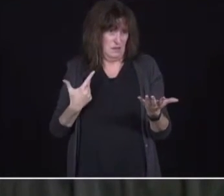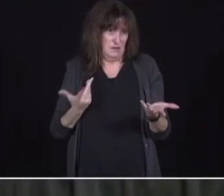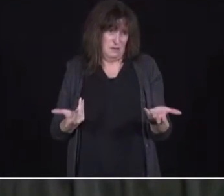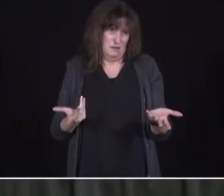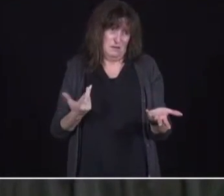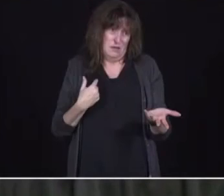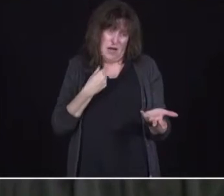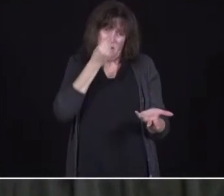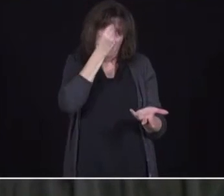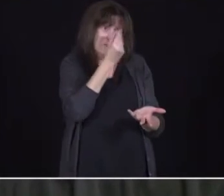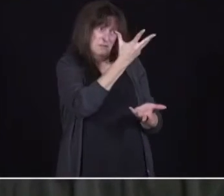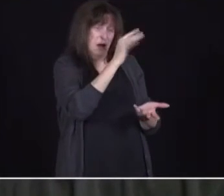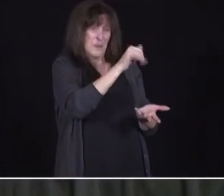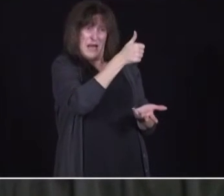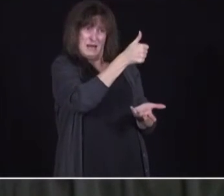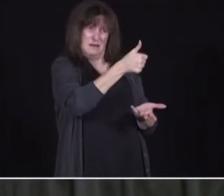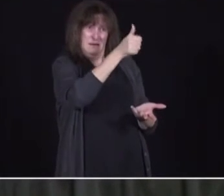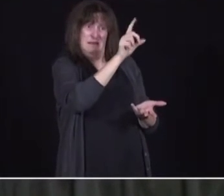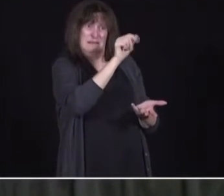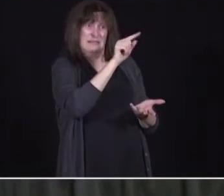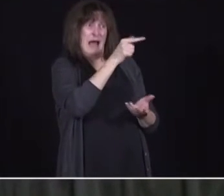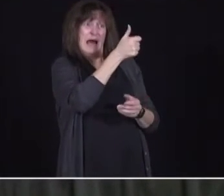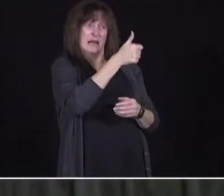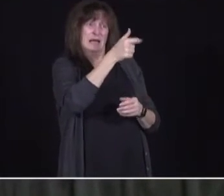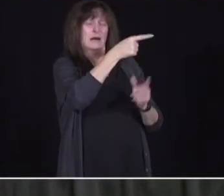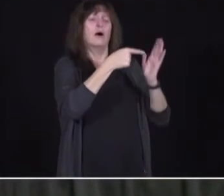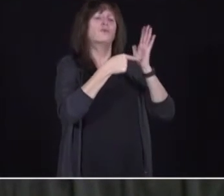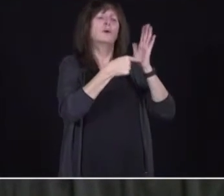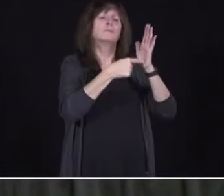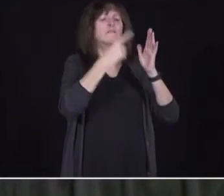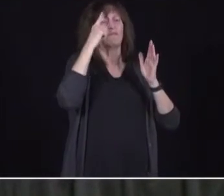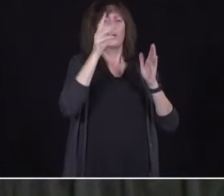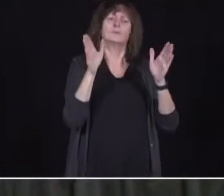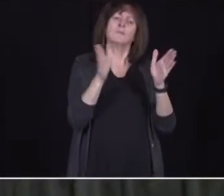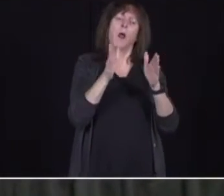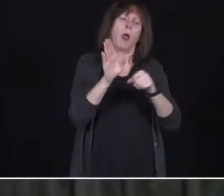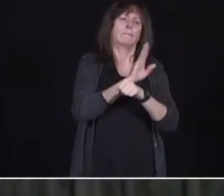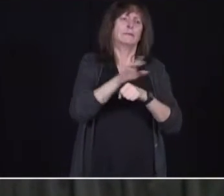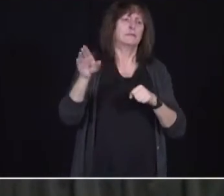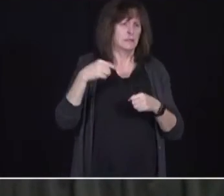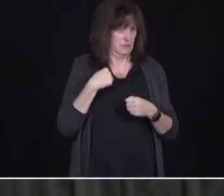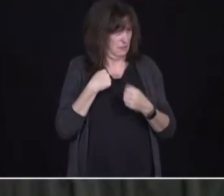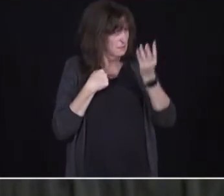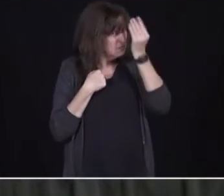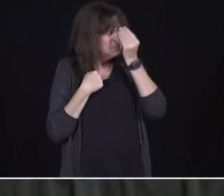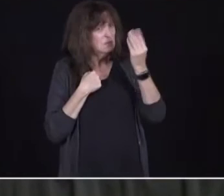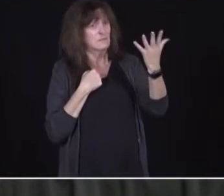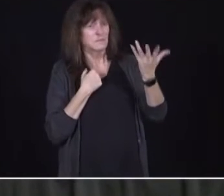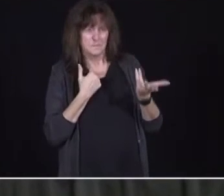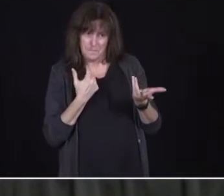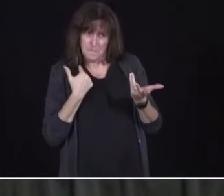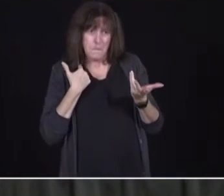We are taking care of all of your overhead you will have 0 overhead. We are paying your taxes and heating bills and